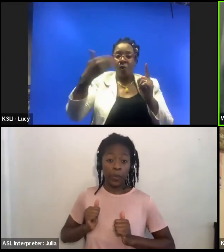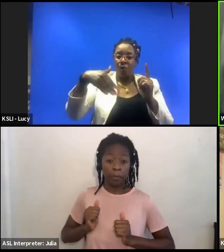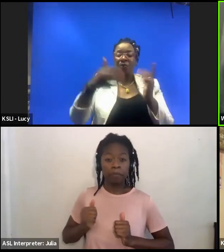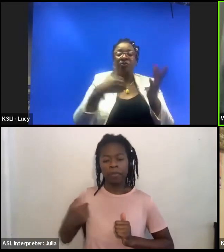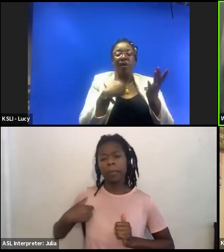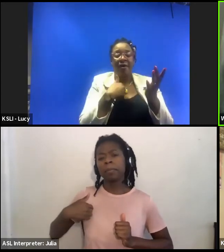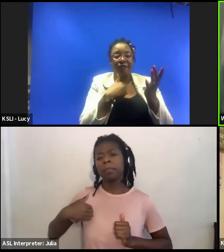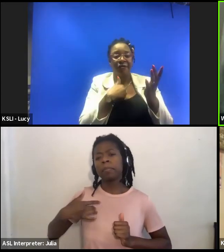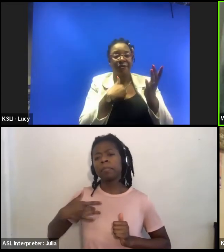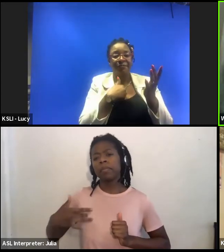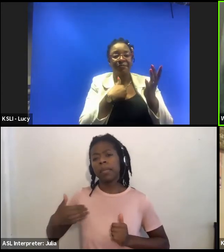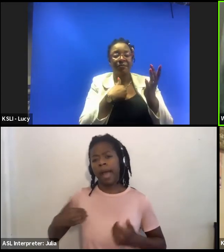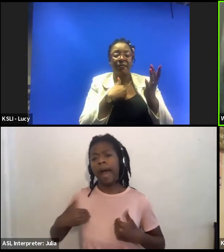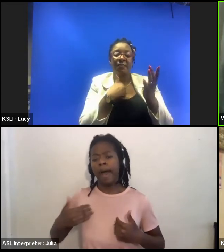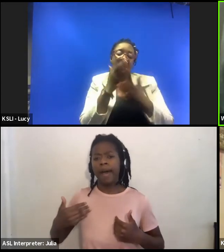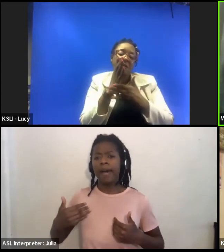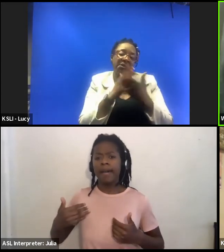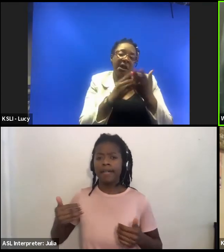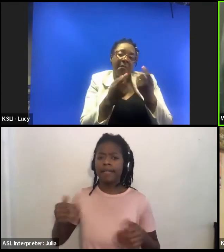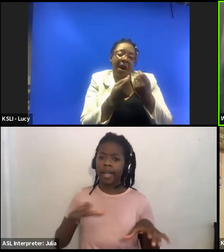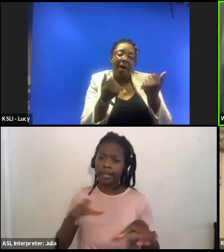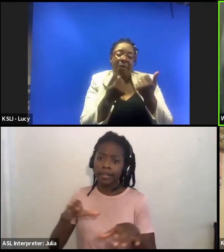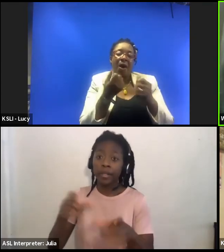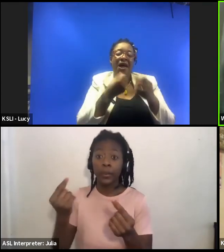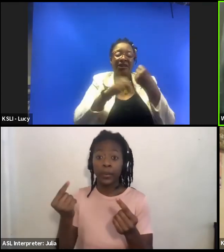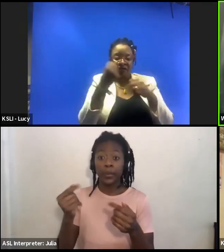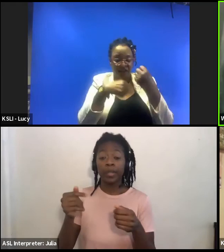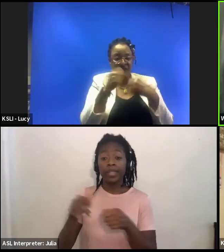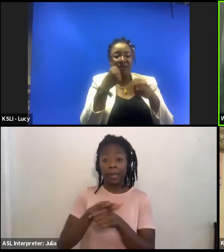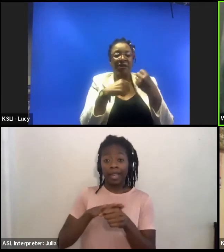where we walk around the space at different energy levels